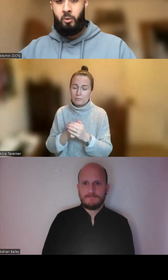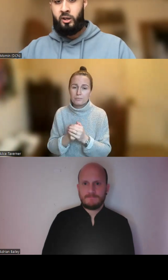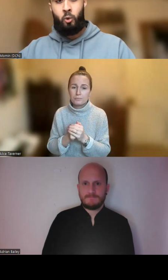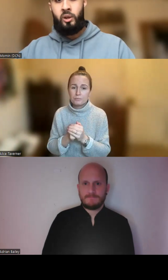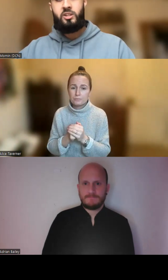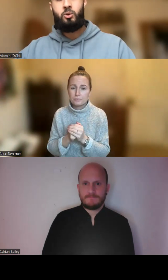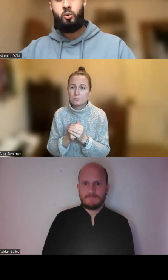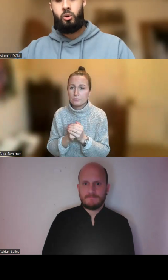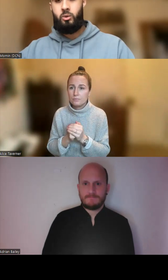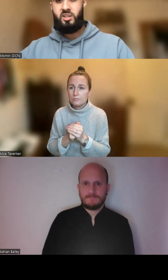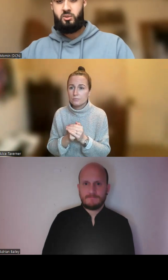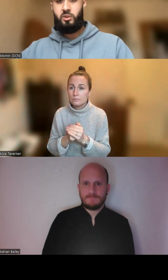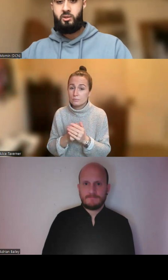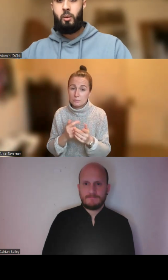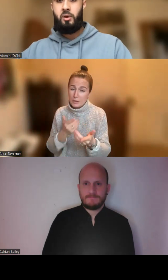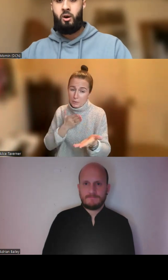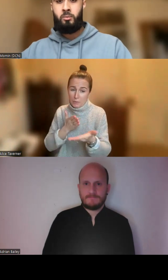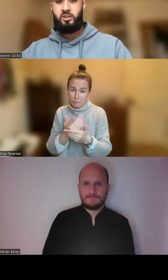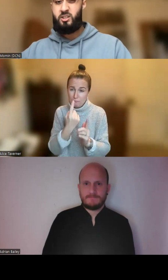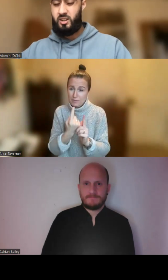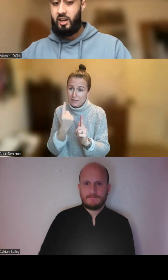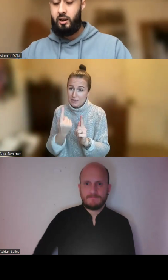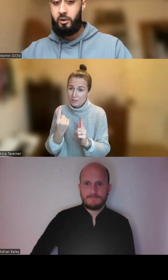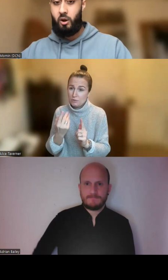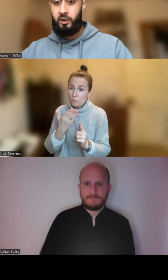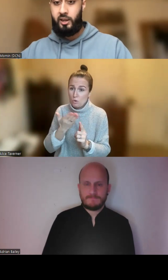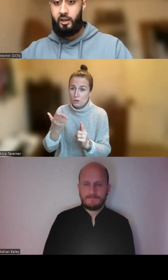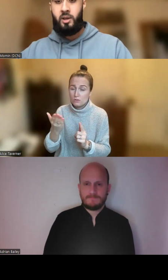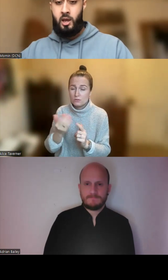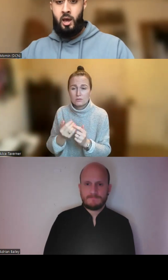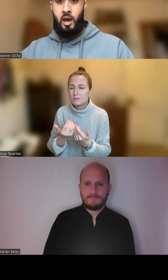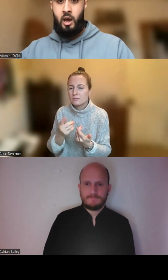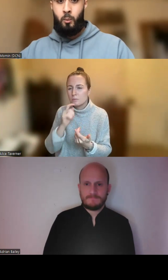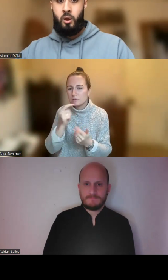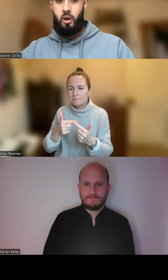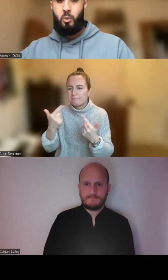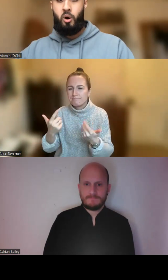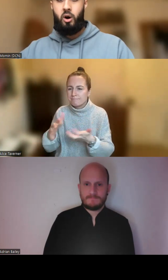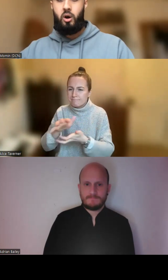I'm not going to go into all of those things within this webinar because it's going to get a little bit complicated.